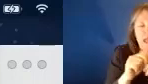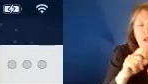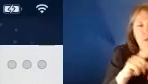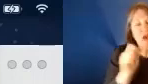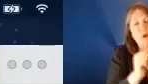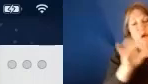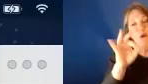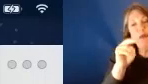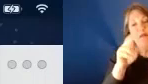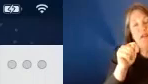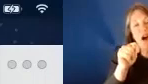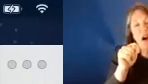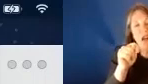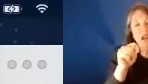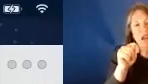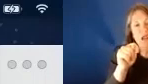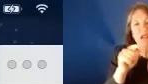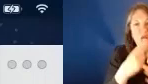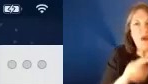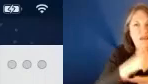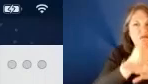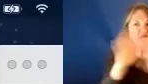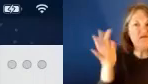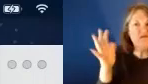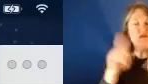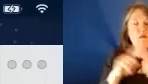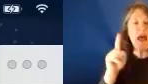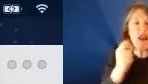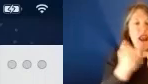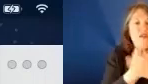default fonts and stuff like that, 06:56:25 but everything else will be stripped.